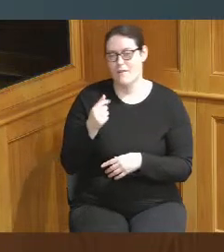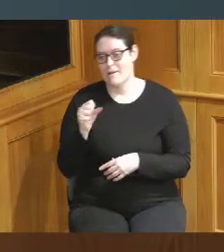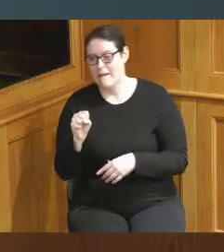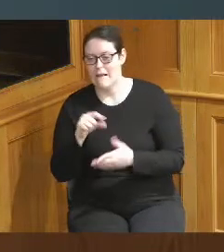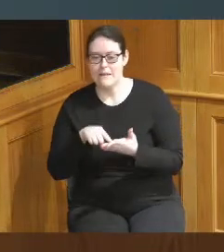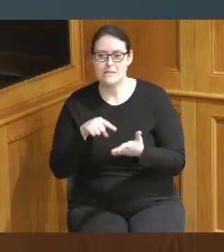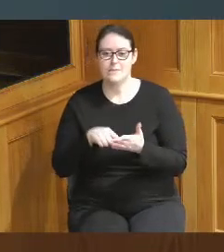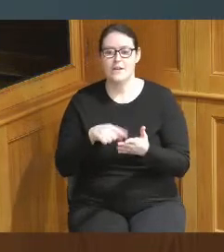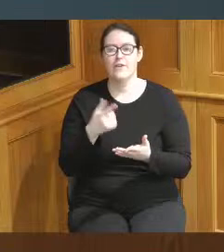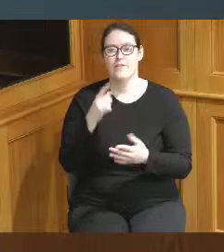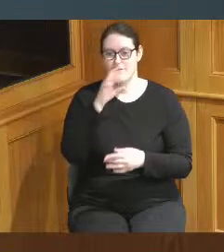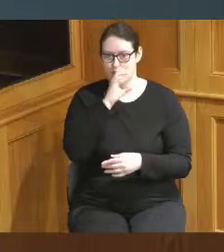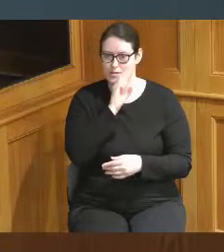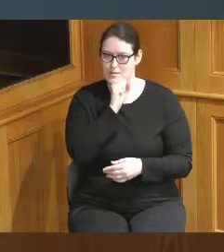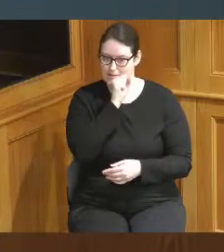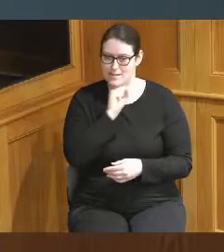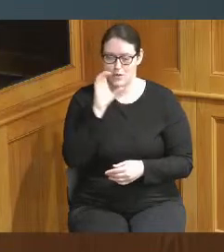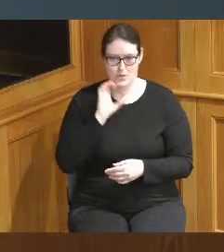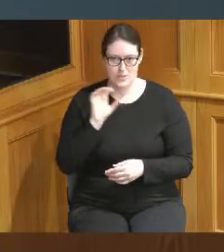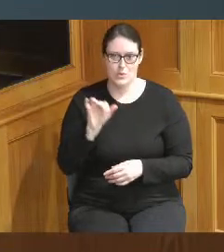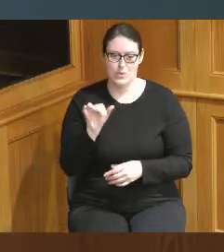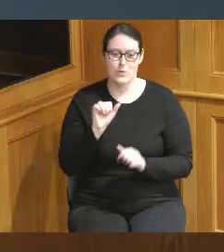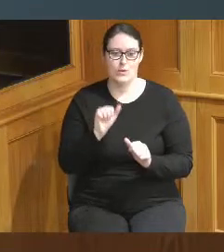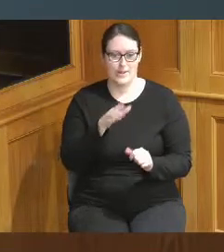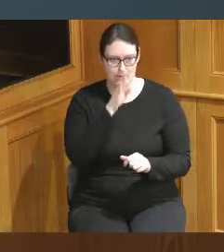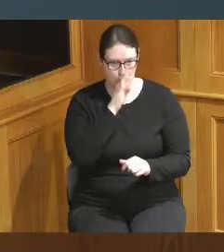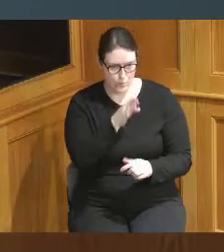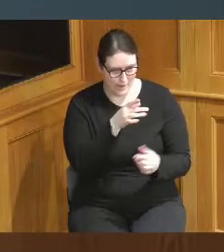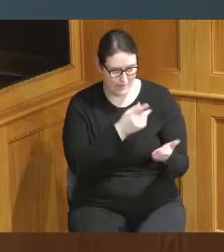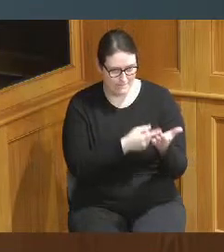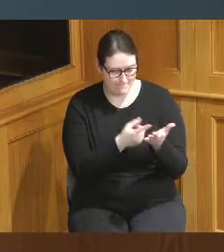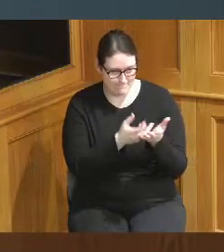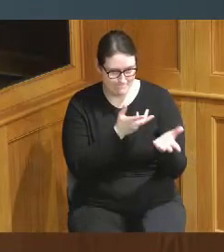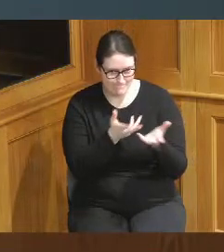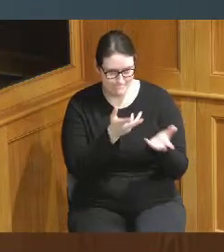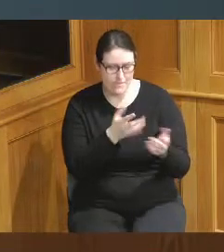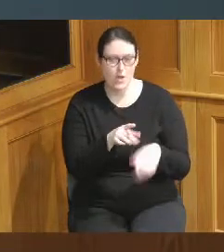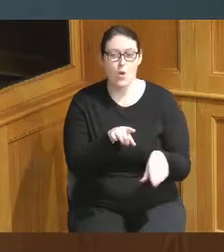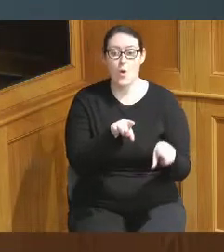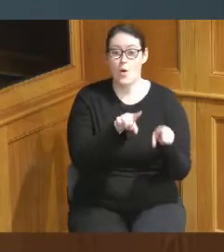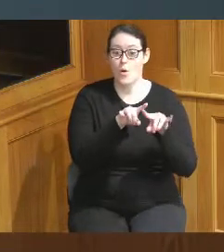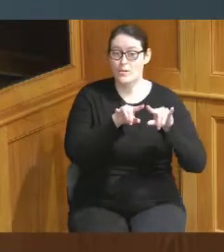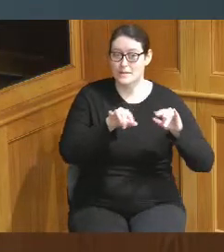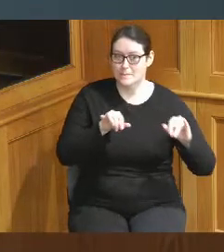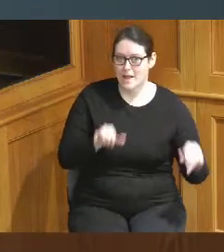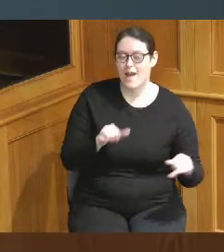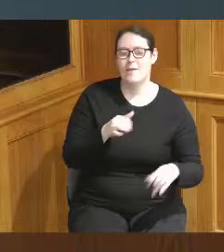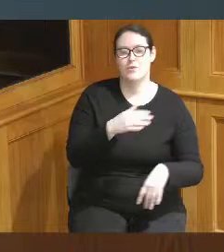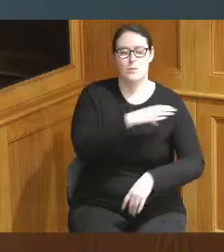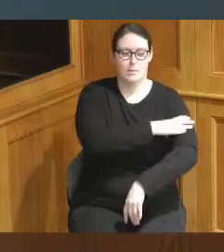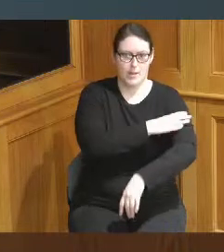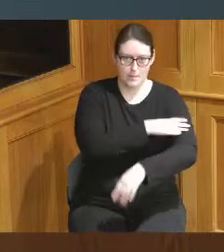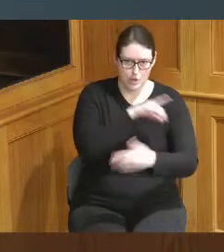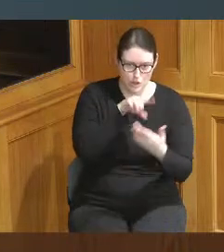(Commissioner Reece) we make that by leave one okay receive it yes all right (Commissioner Driehaus)